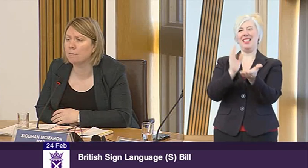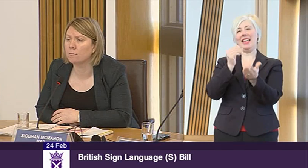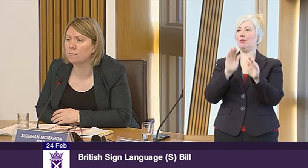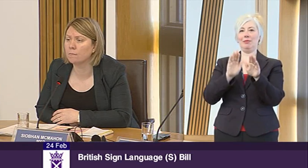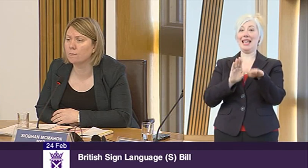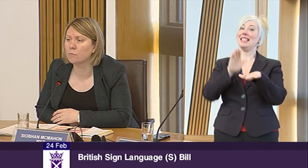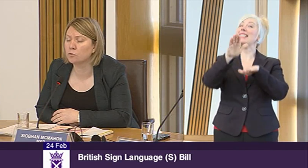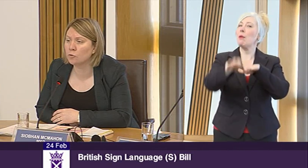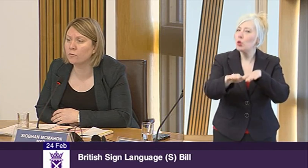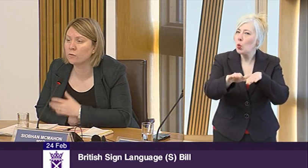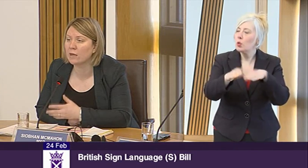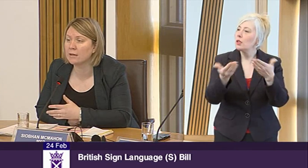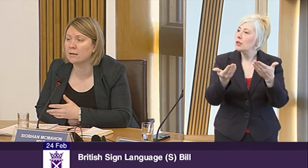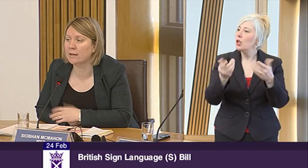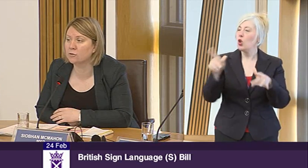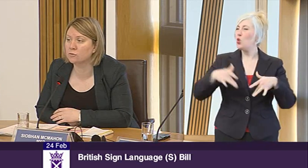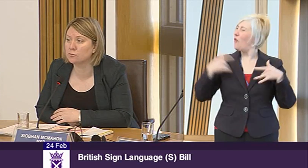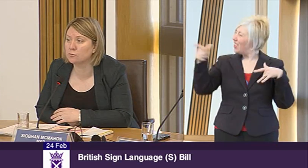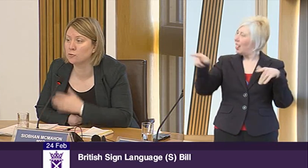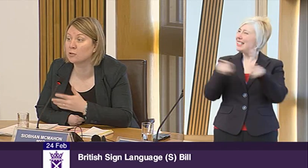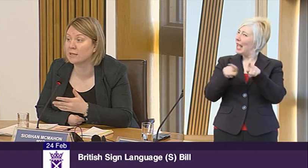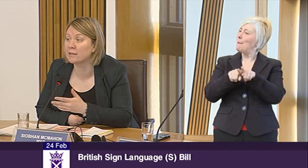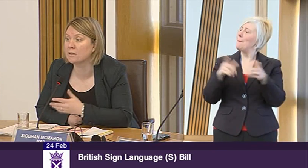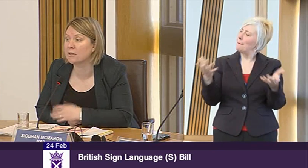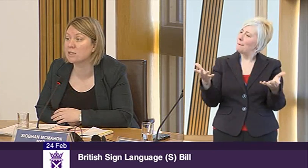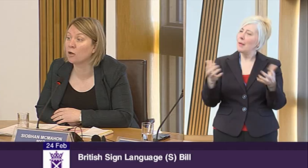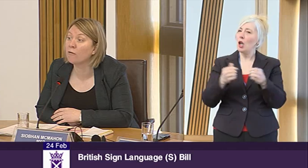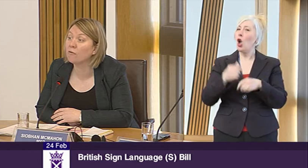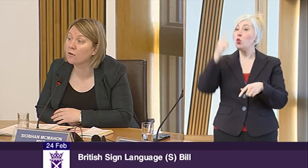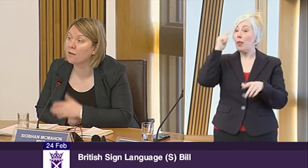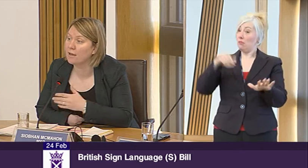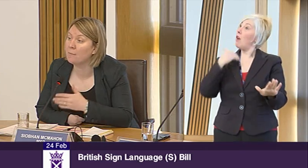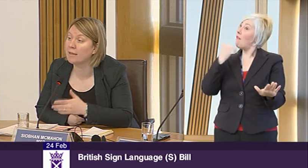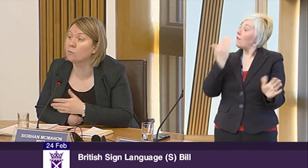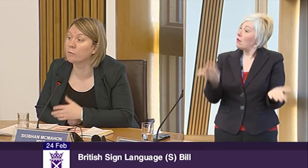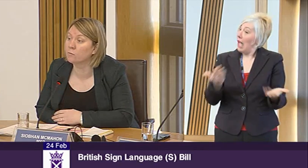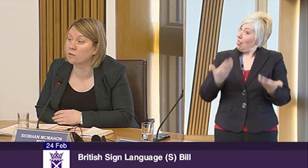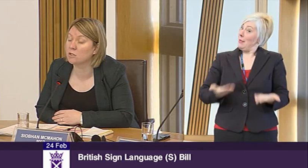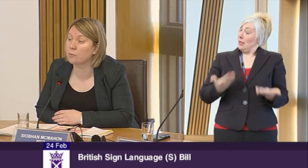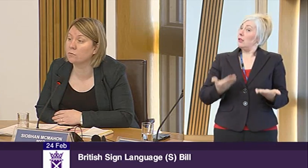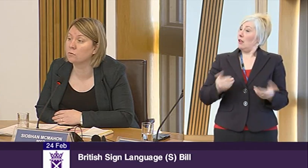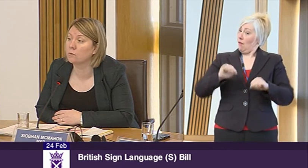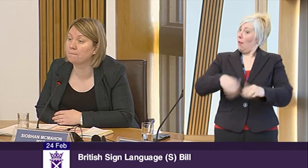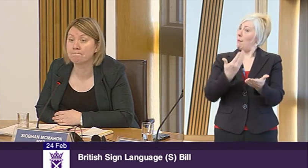stepping stone. Do you believe that it is? Is that enough at the moment?